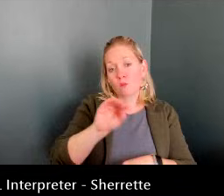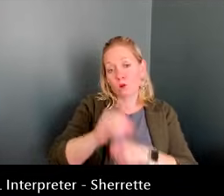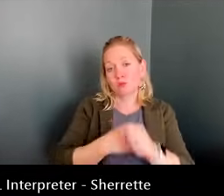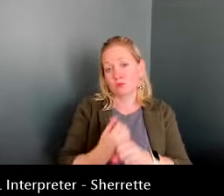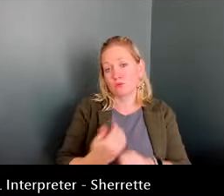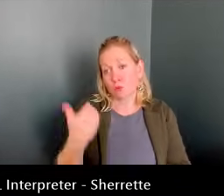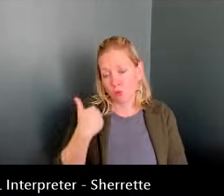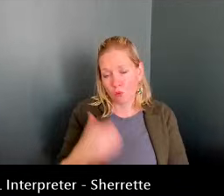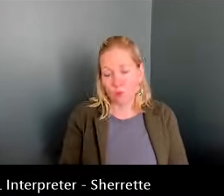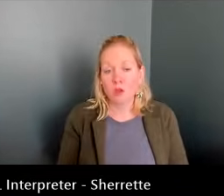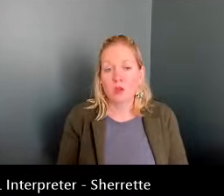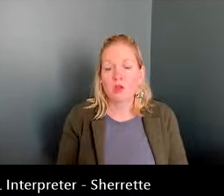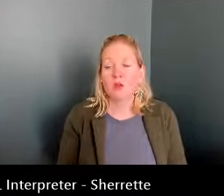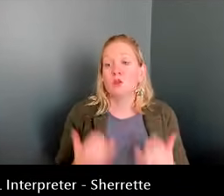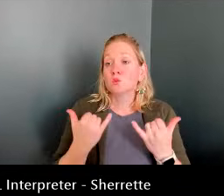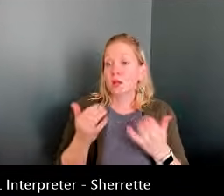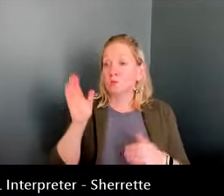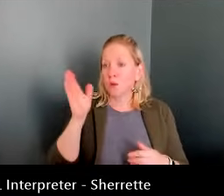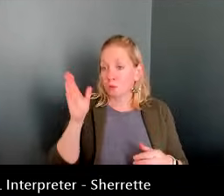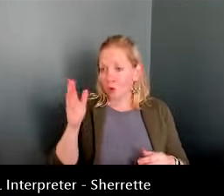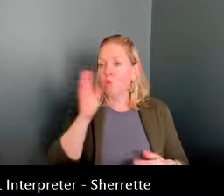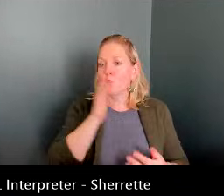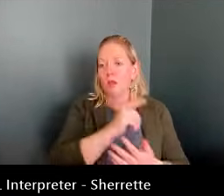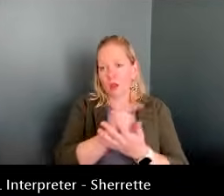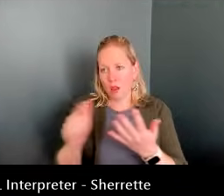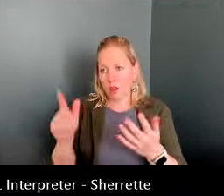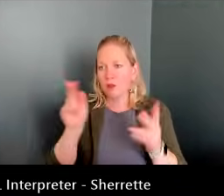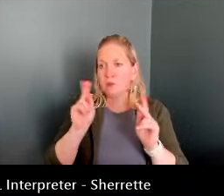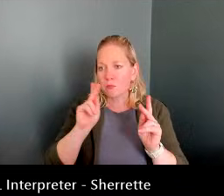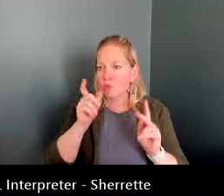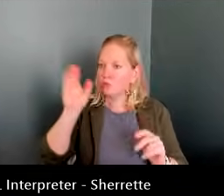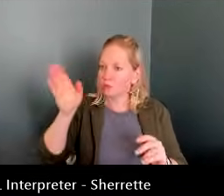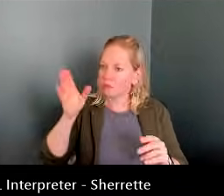In today's webinar, we will hear from people with firsthand knowledge of sickle cell disease as the